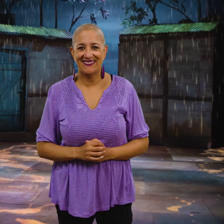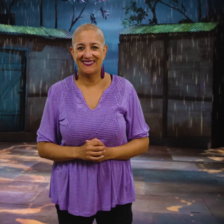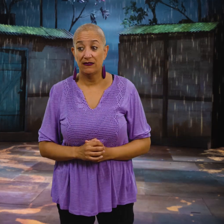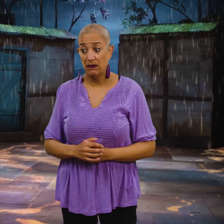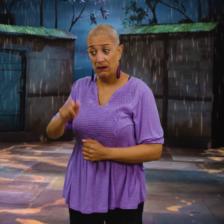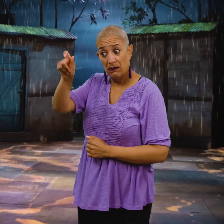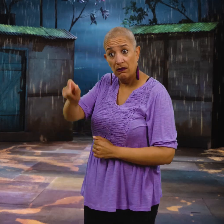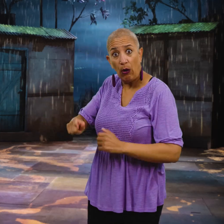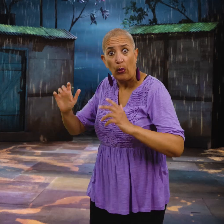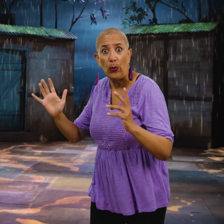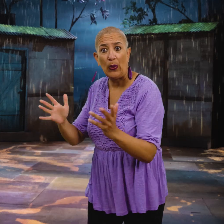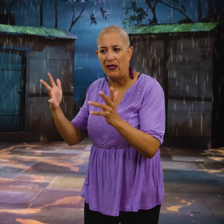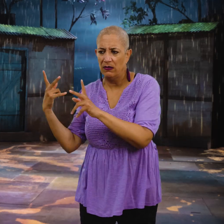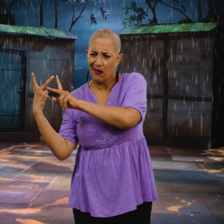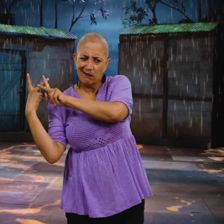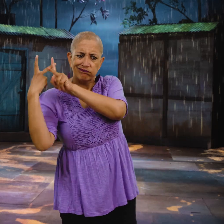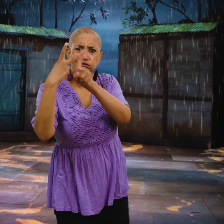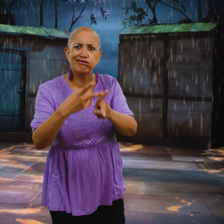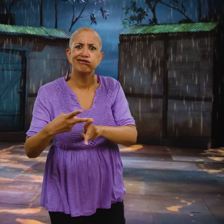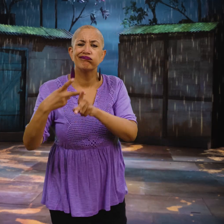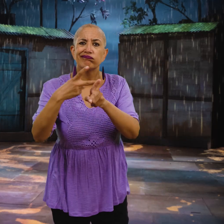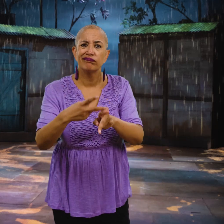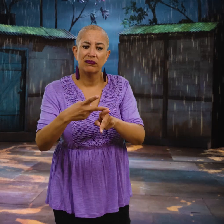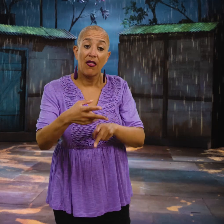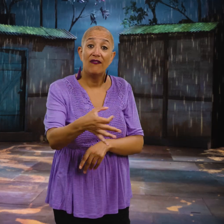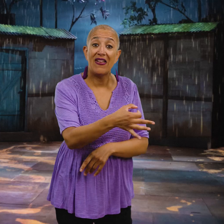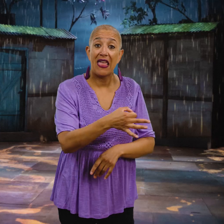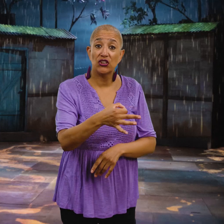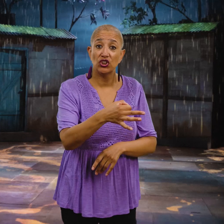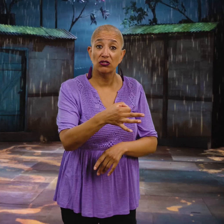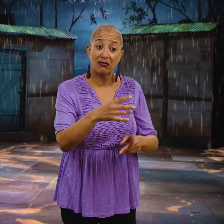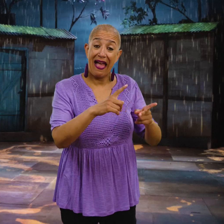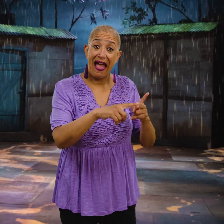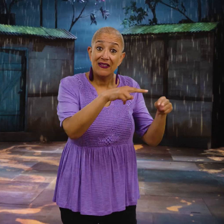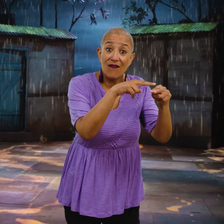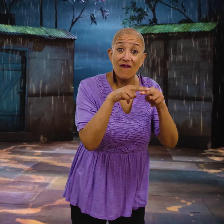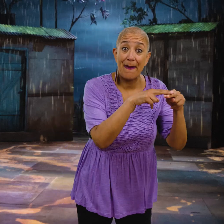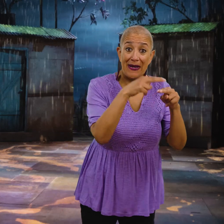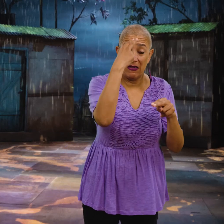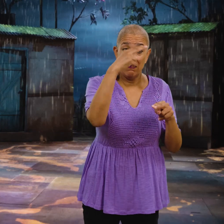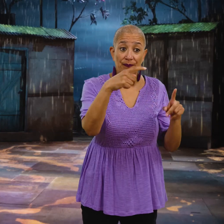The Wind watches over the village and the Kamkwamba family who live and farm near an ancient baobab tree